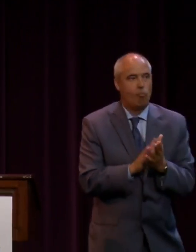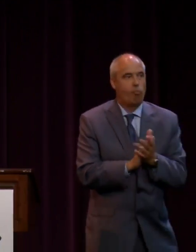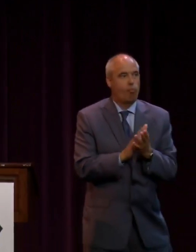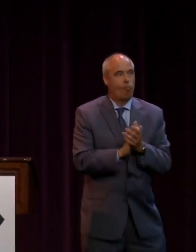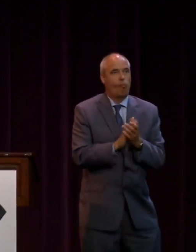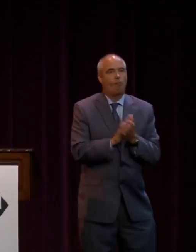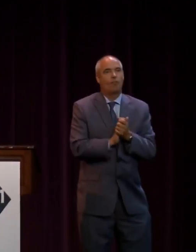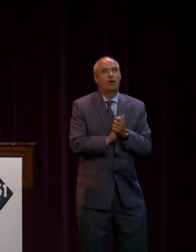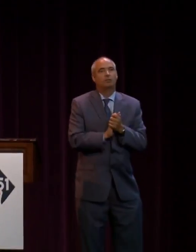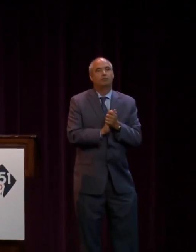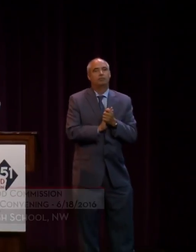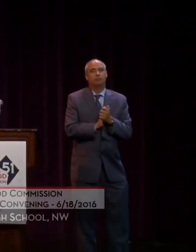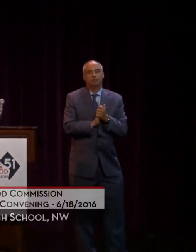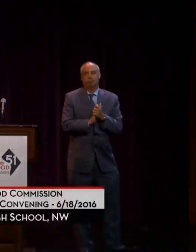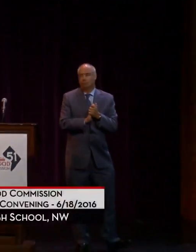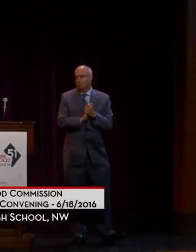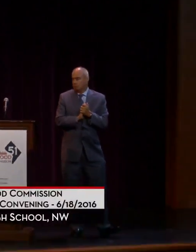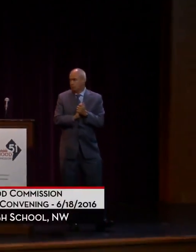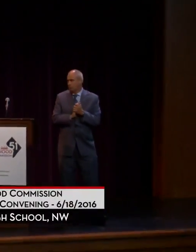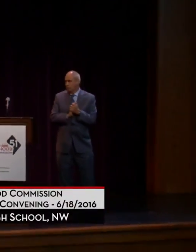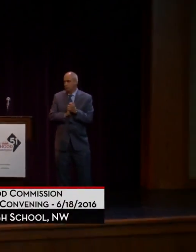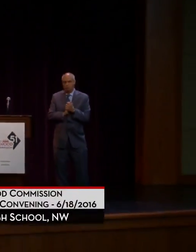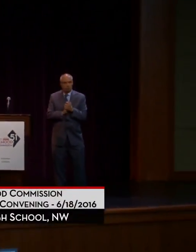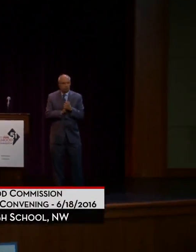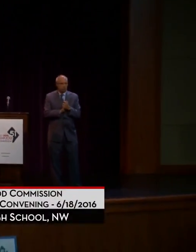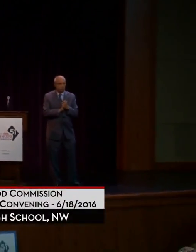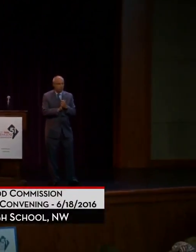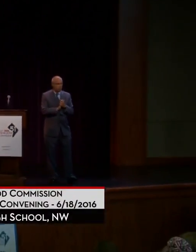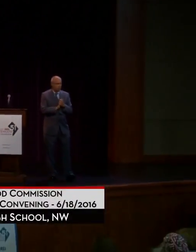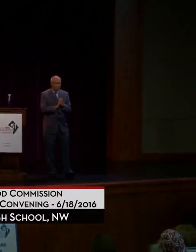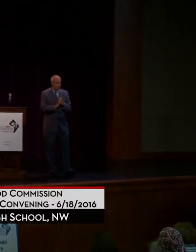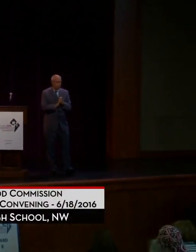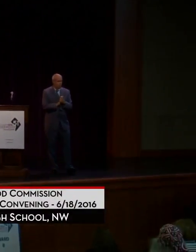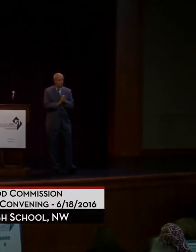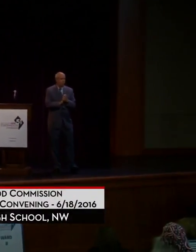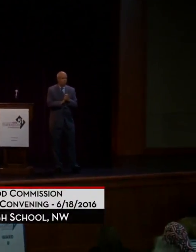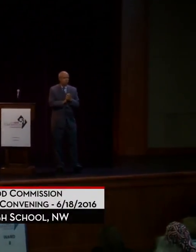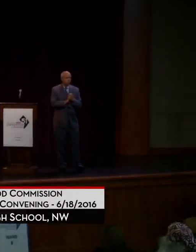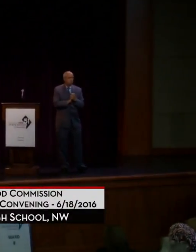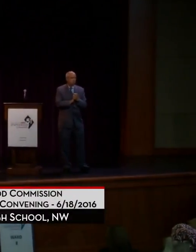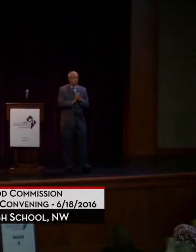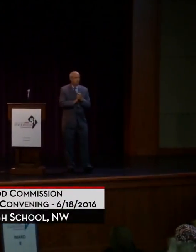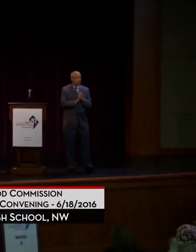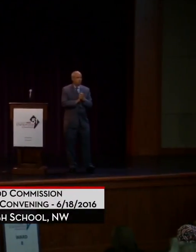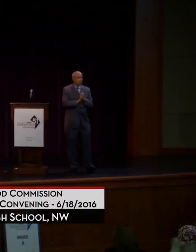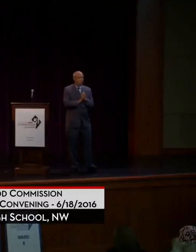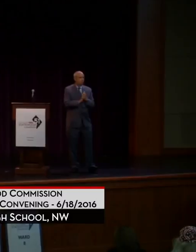THERE YOU ARE. AND SHE'LL BE FOLLOWED BY